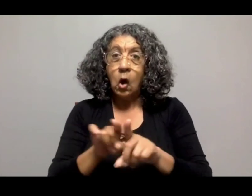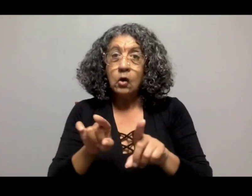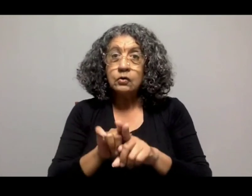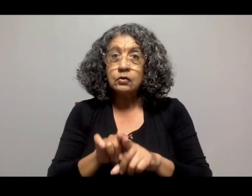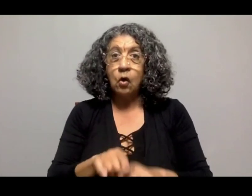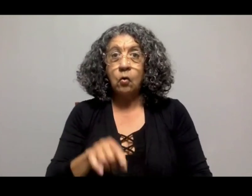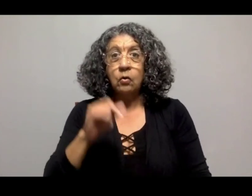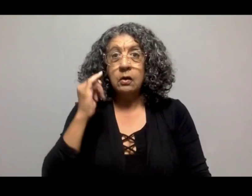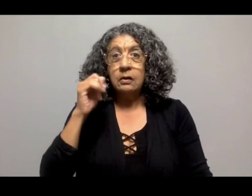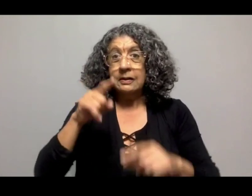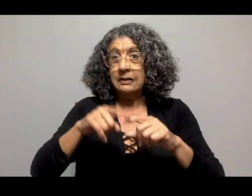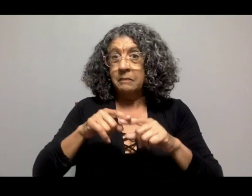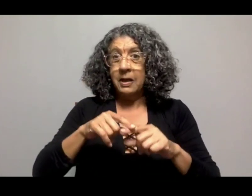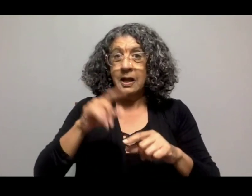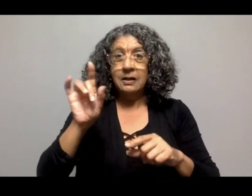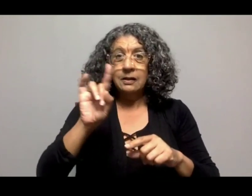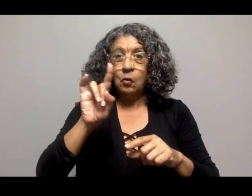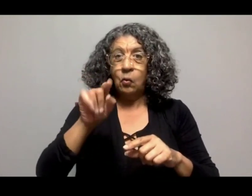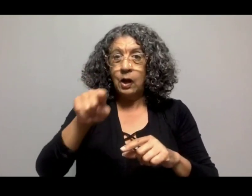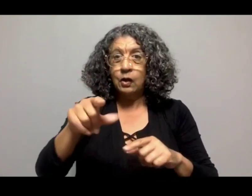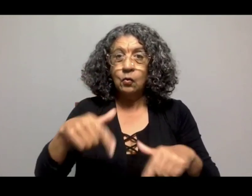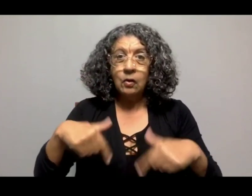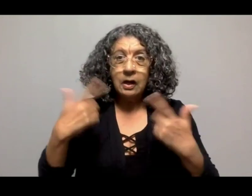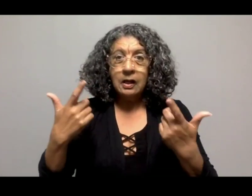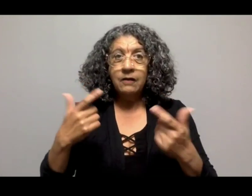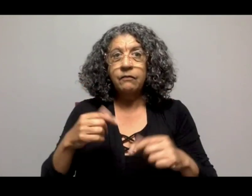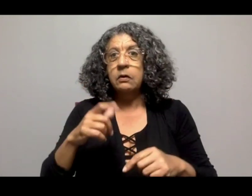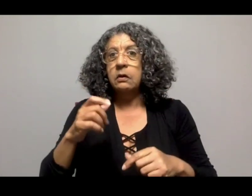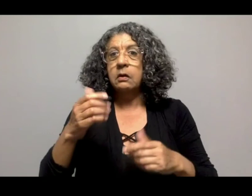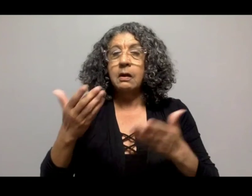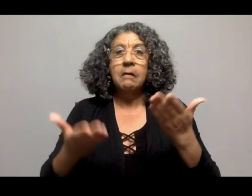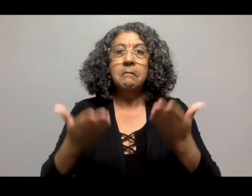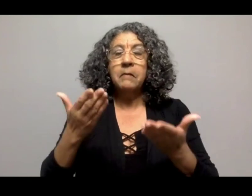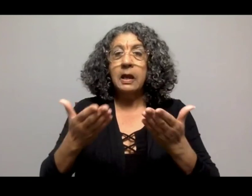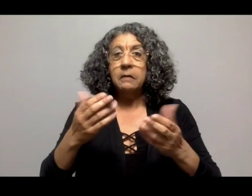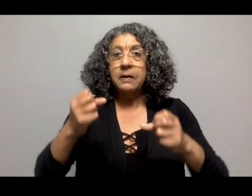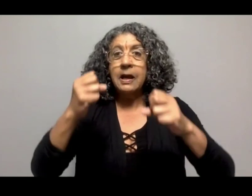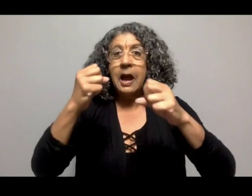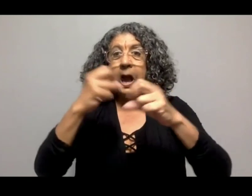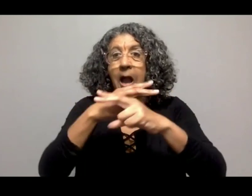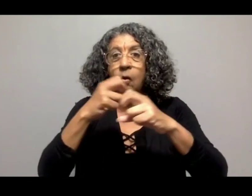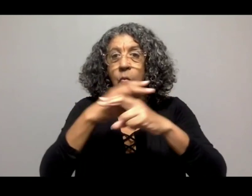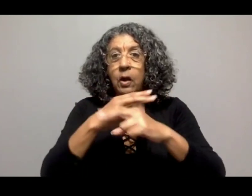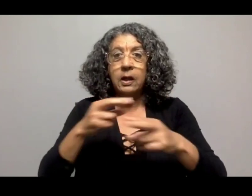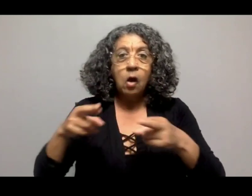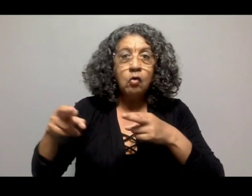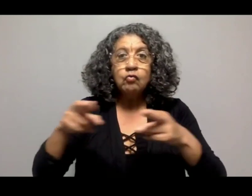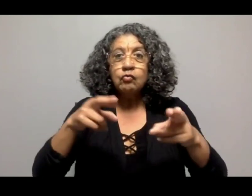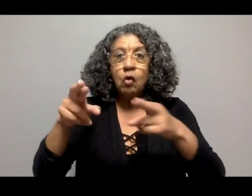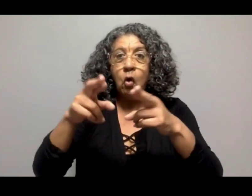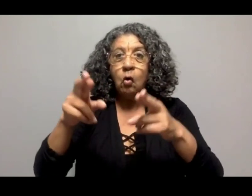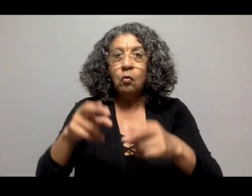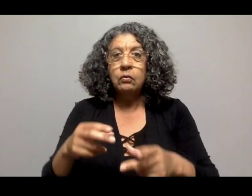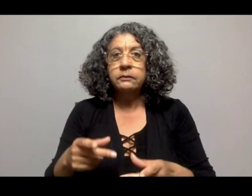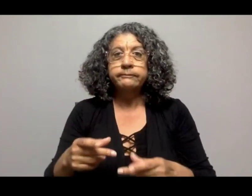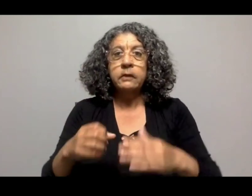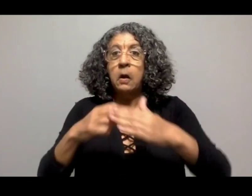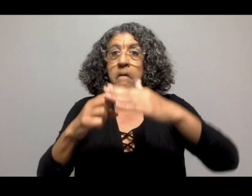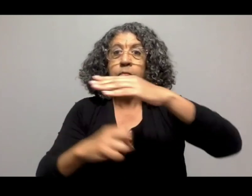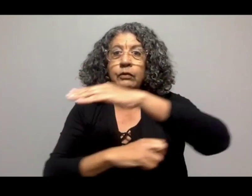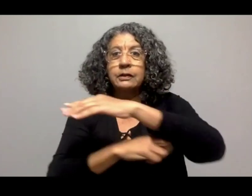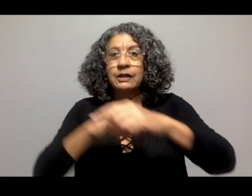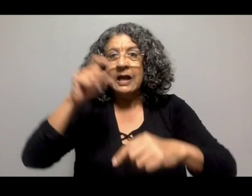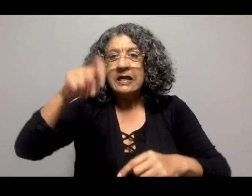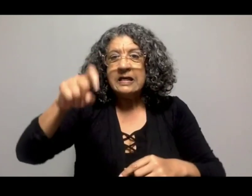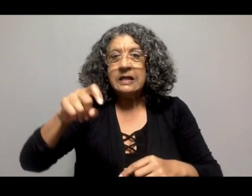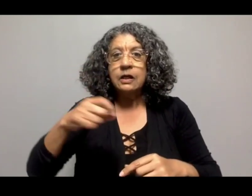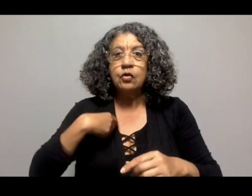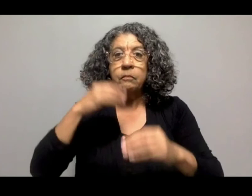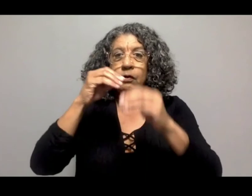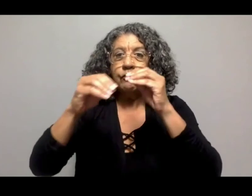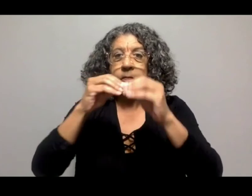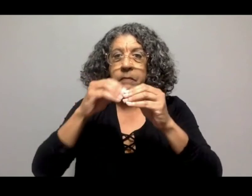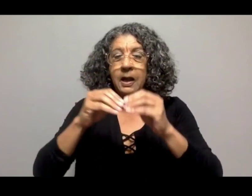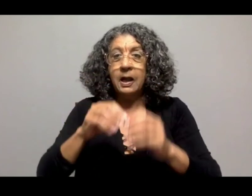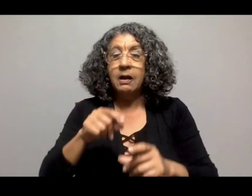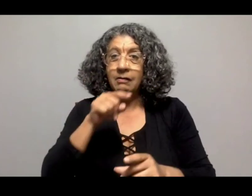Also it depends on where you live, the highways or the roads and bridges need to be fixed